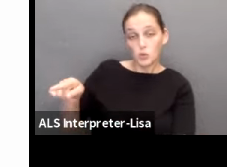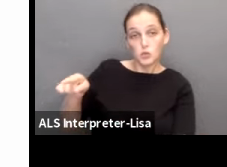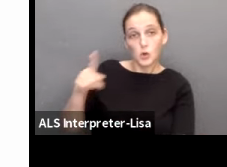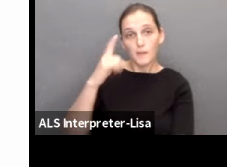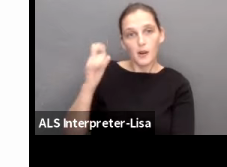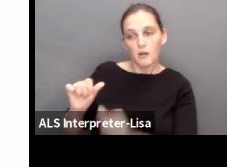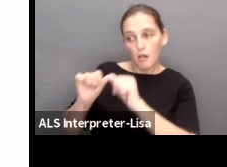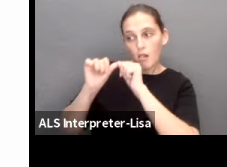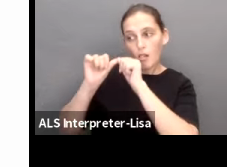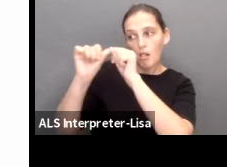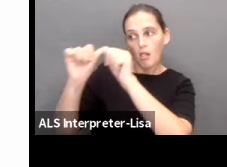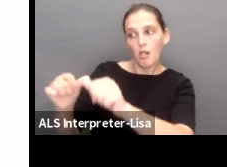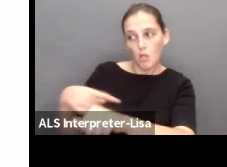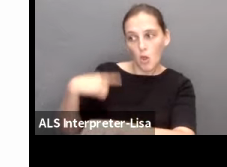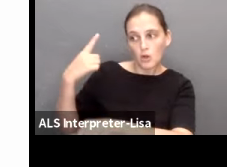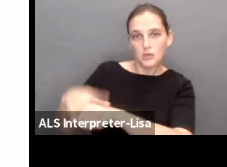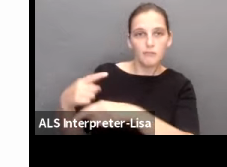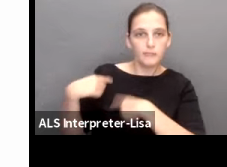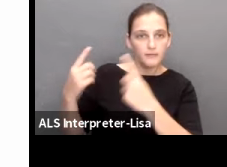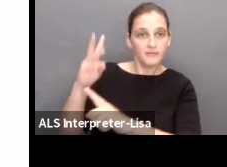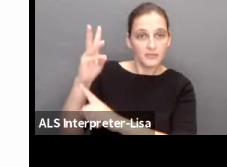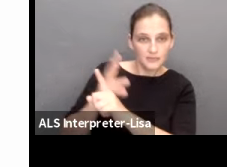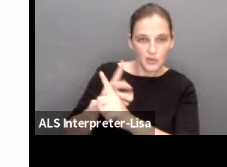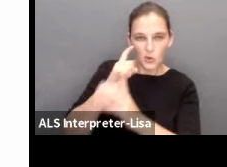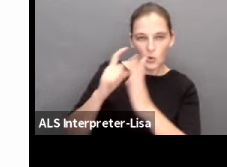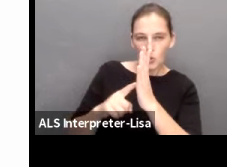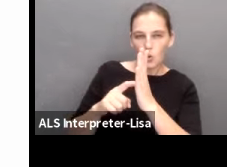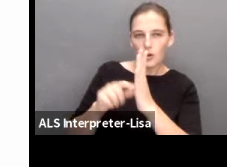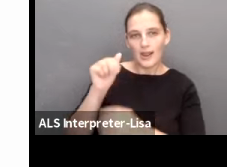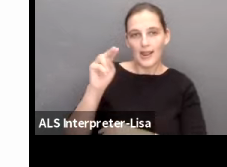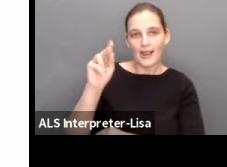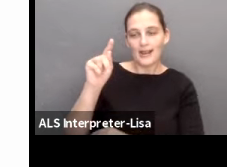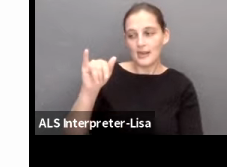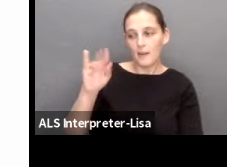so in this case, six months we see your antibodies start to go down and that's why the booster